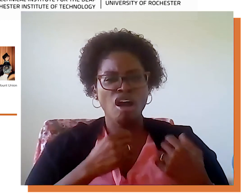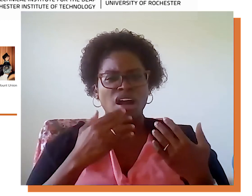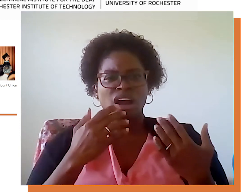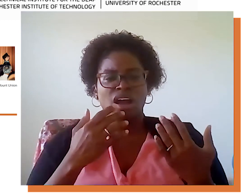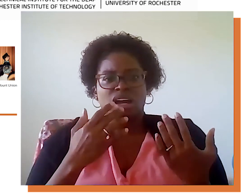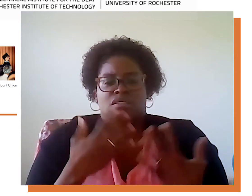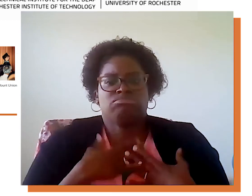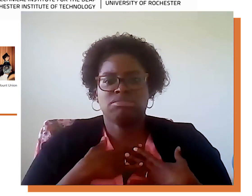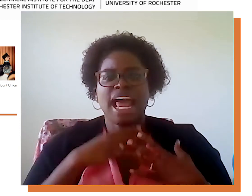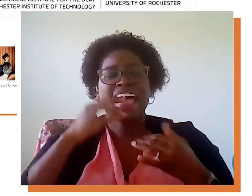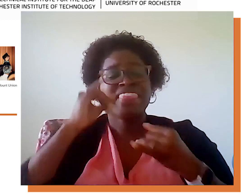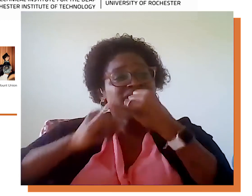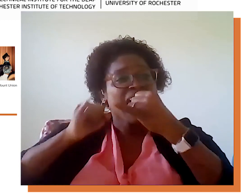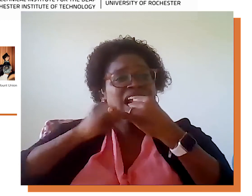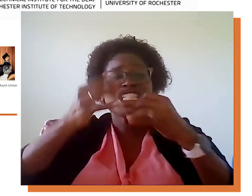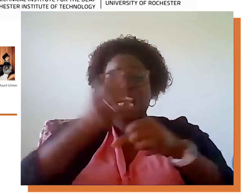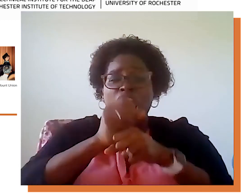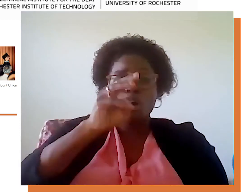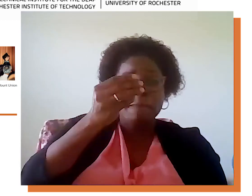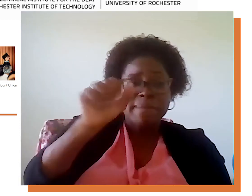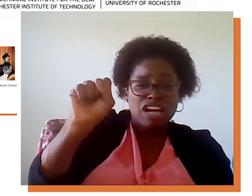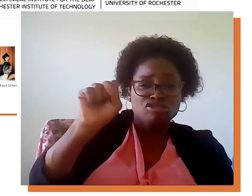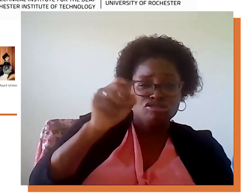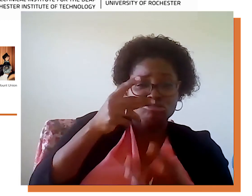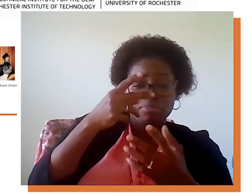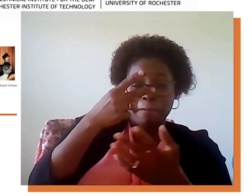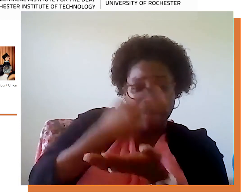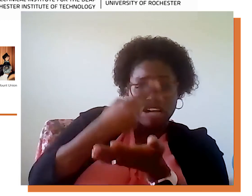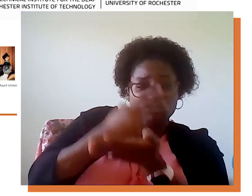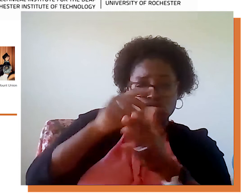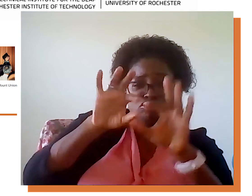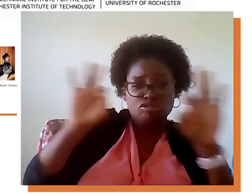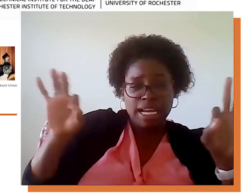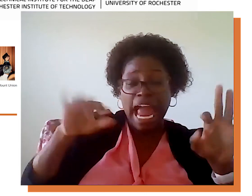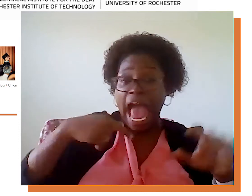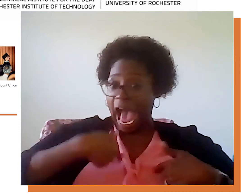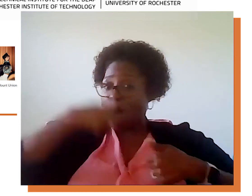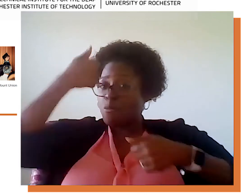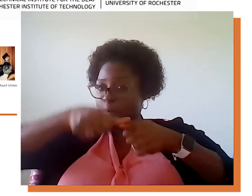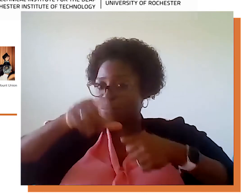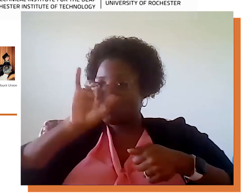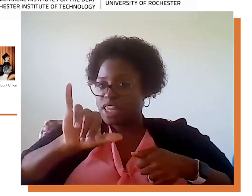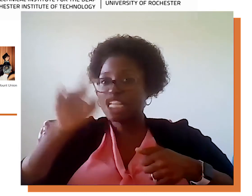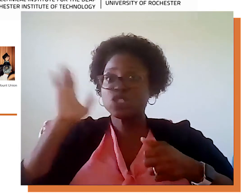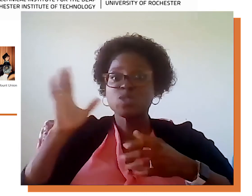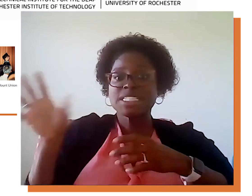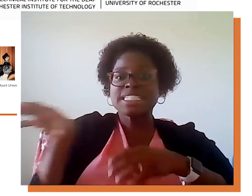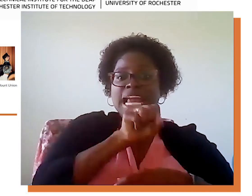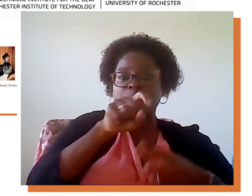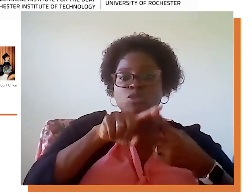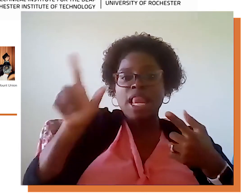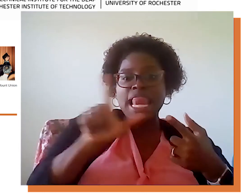She's tenacious, she's strong, she's powerful. She got her master's degree. I remember that.